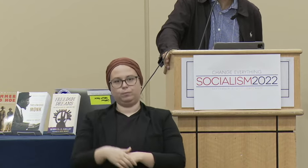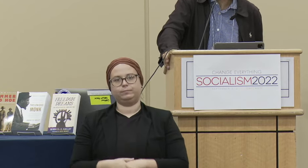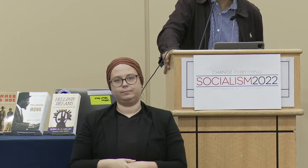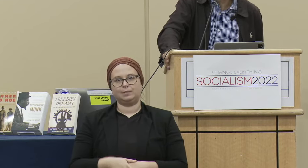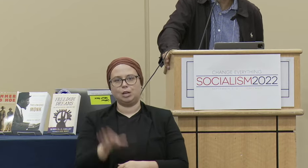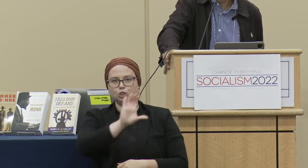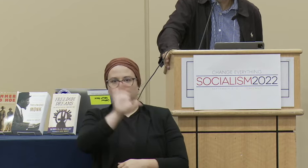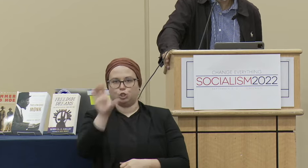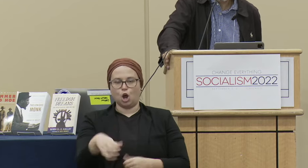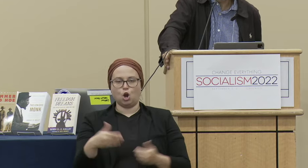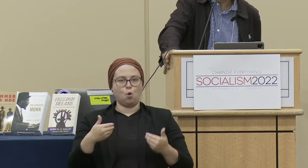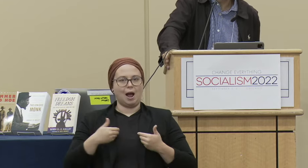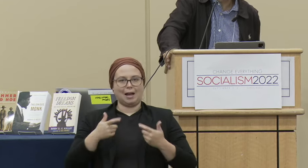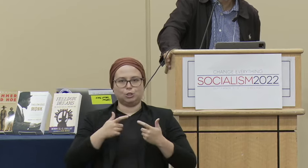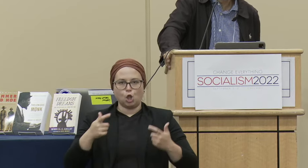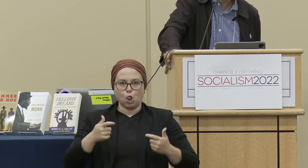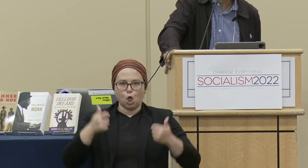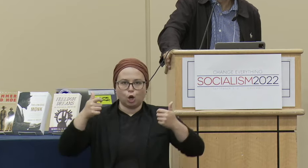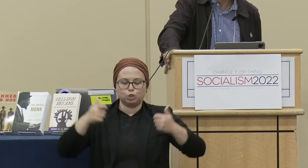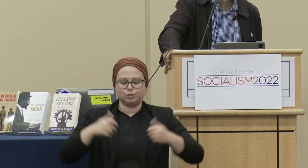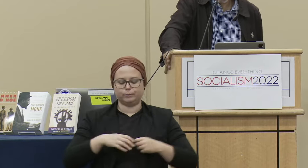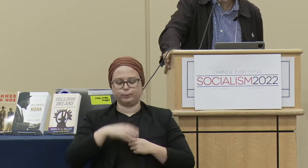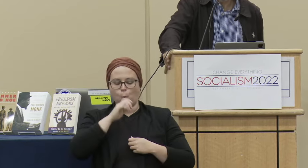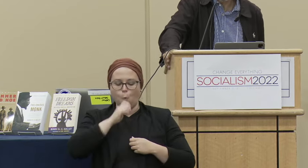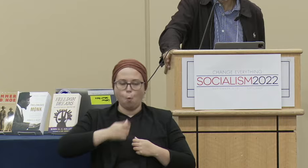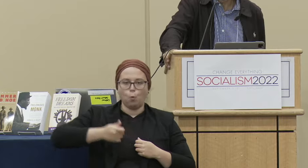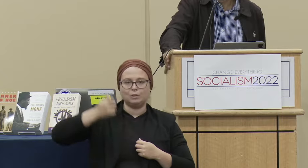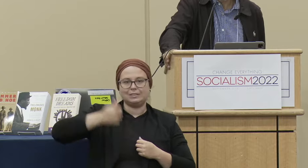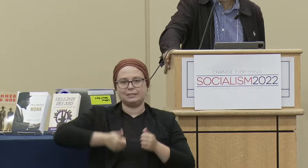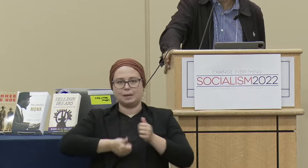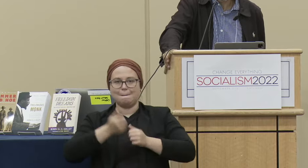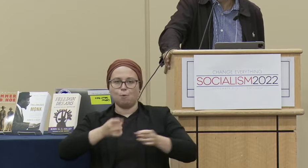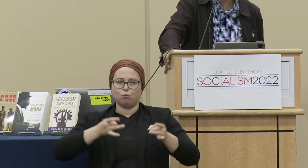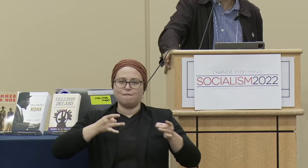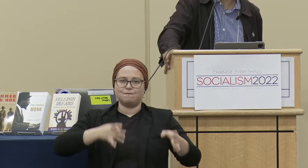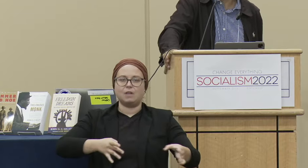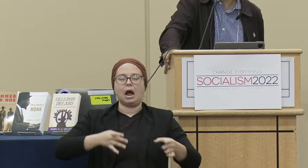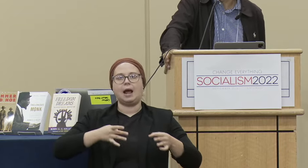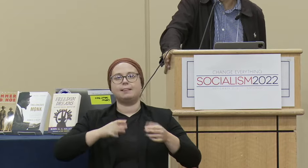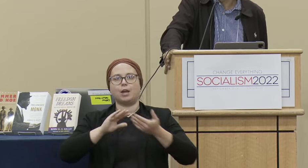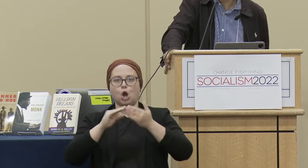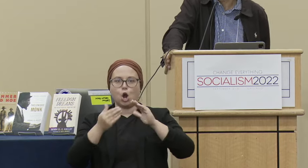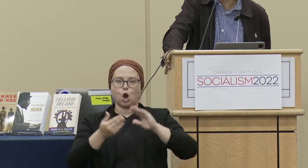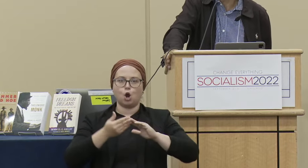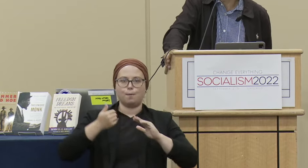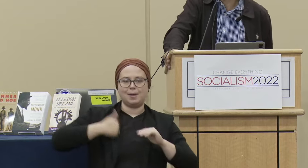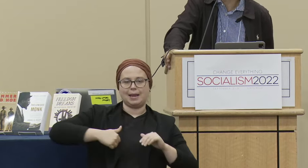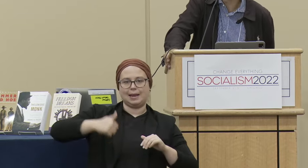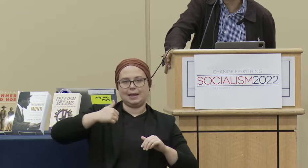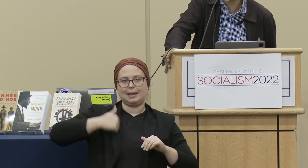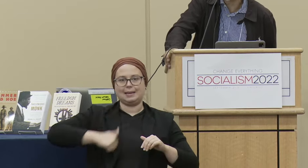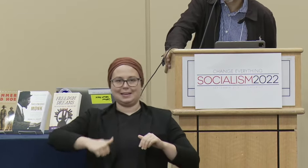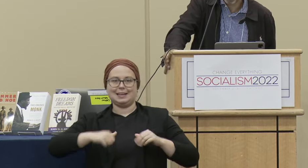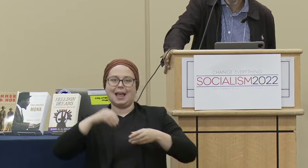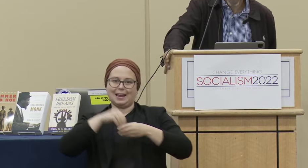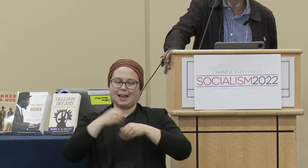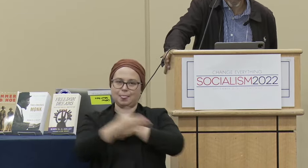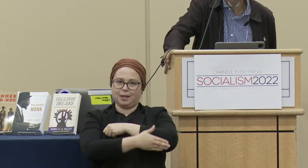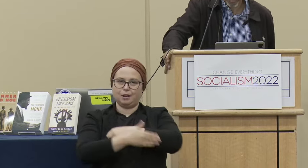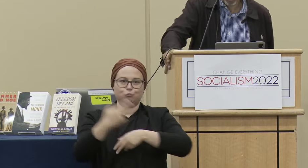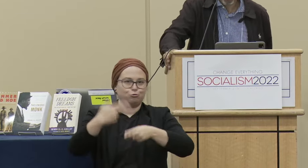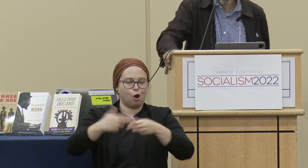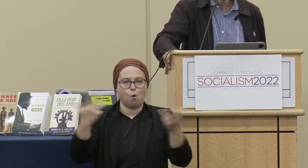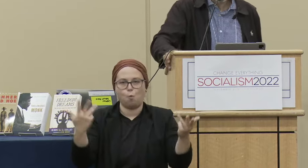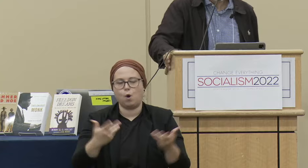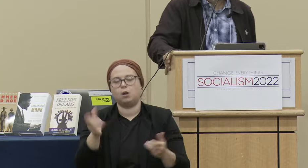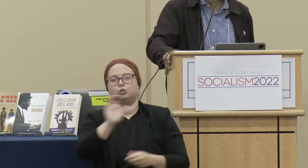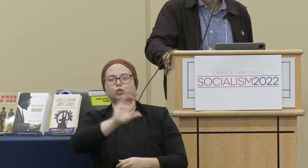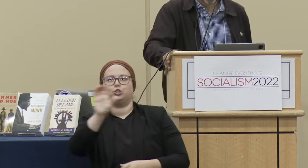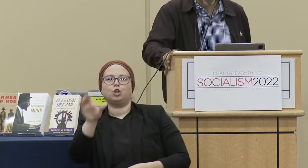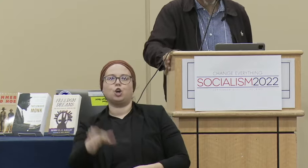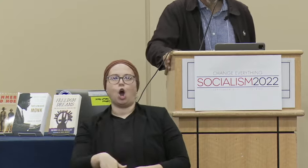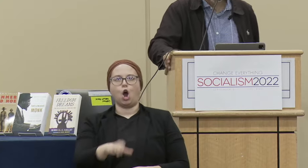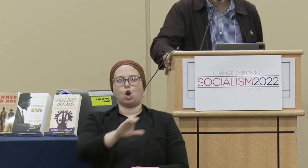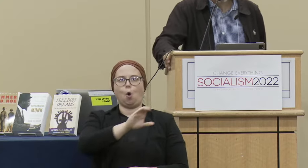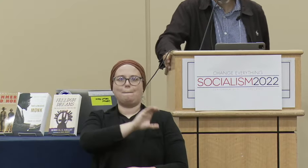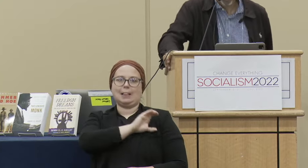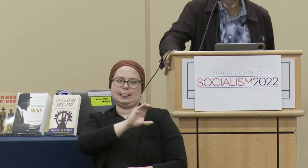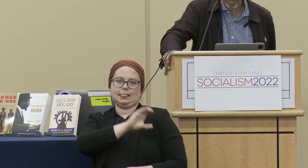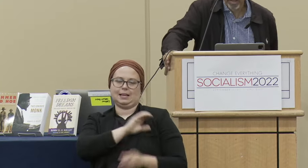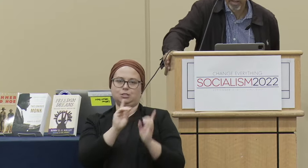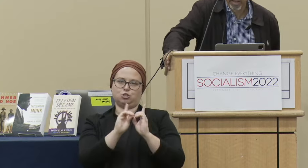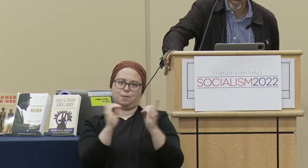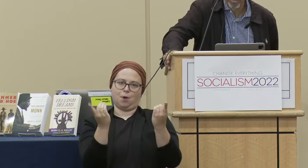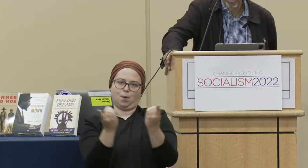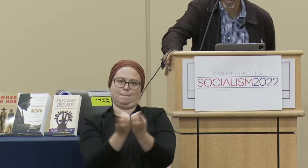Chicago. Chicago has the largest